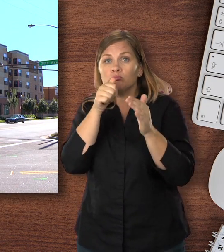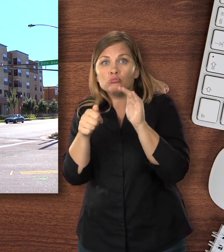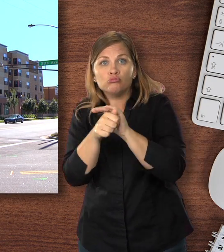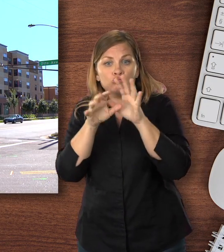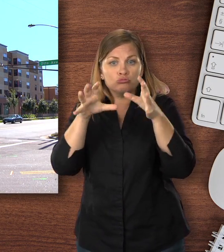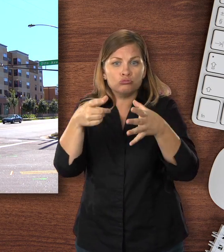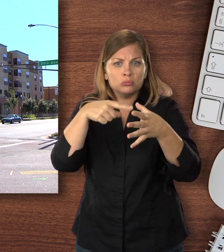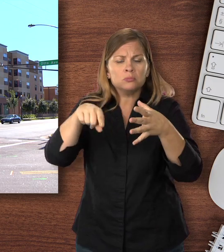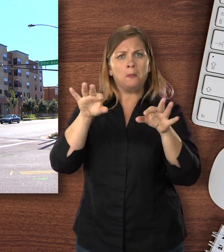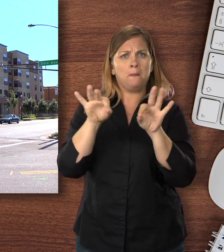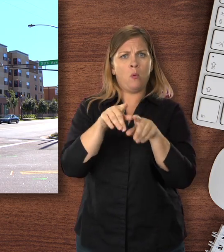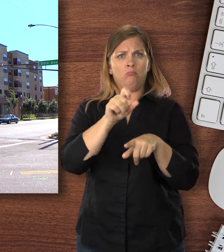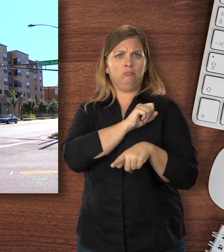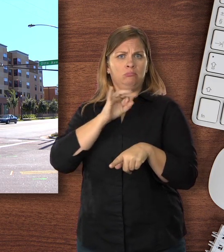or a battered women's shelter,